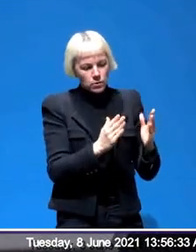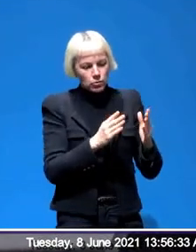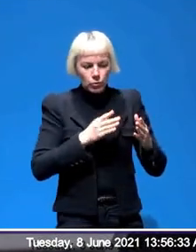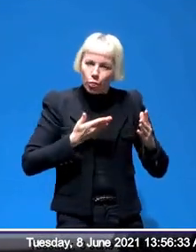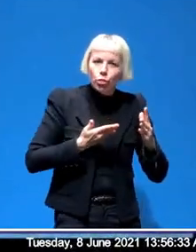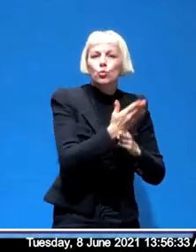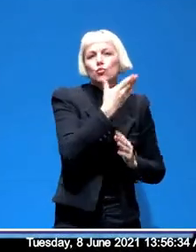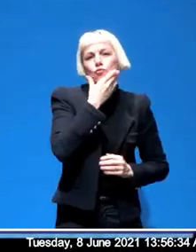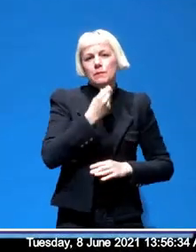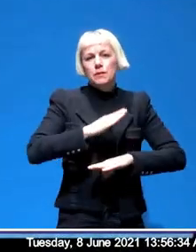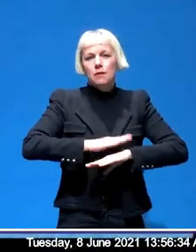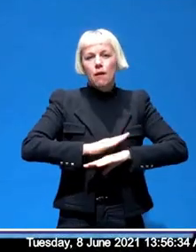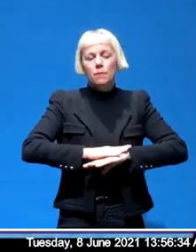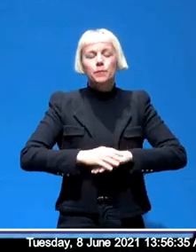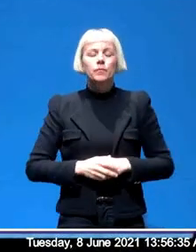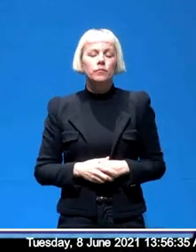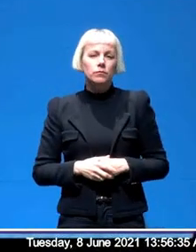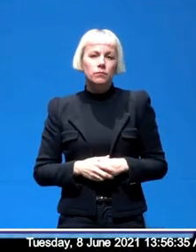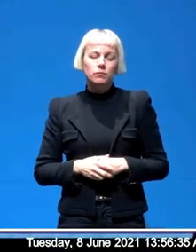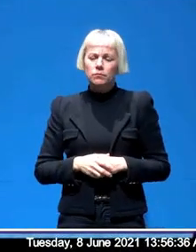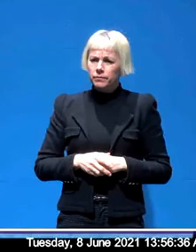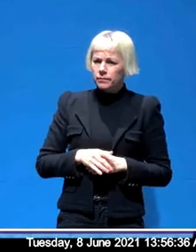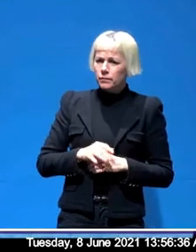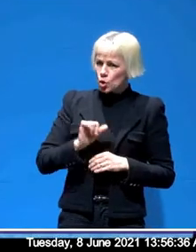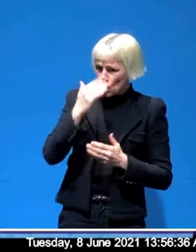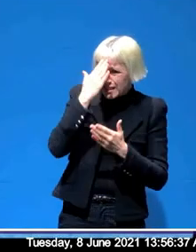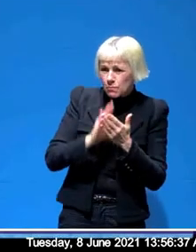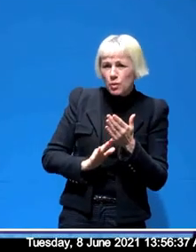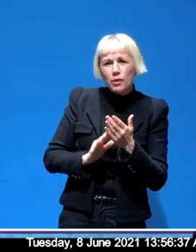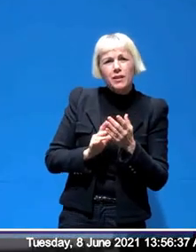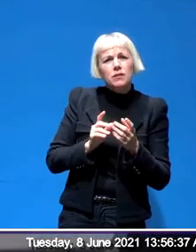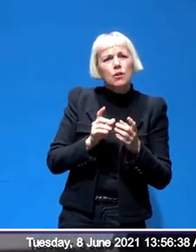Are these kinds of arrangements common in your experience? Yes.